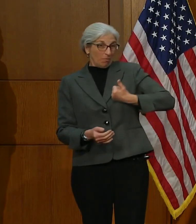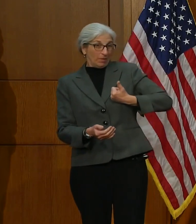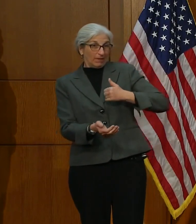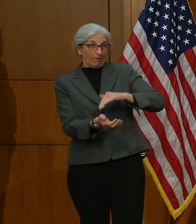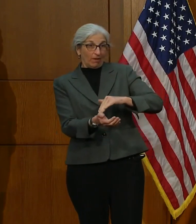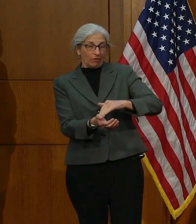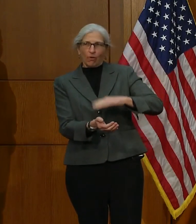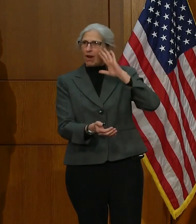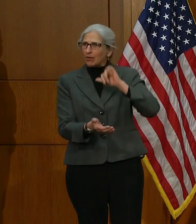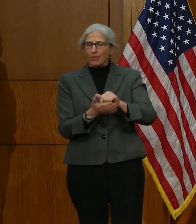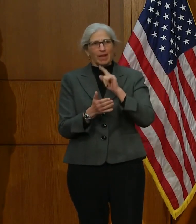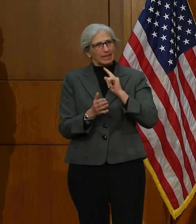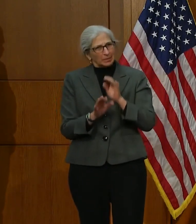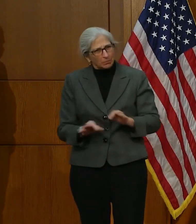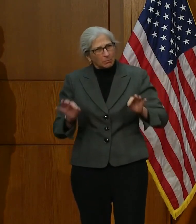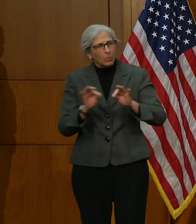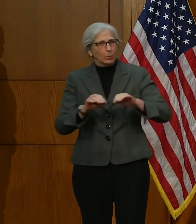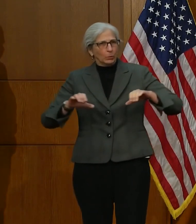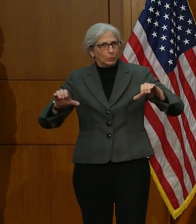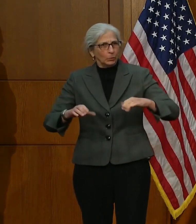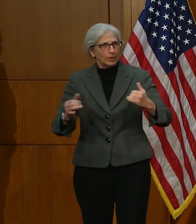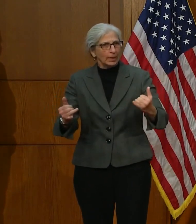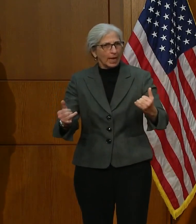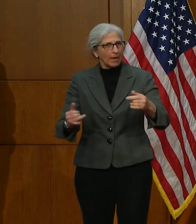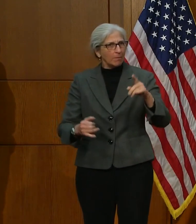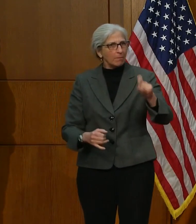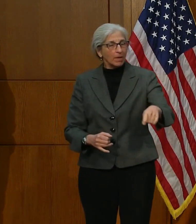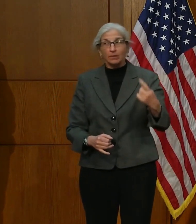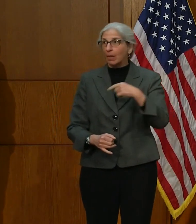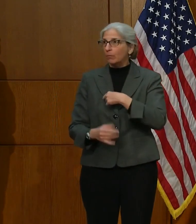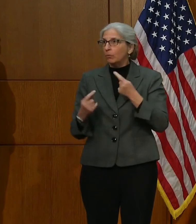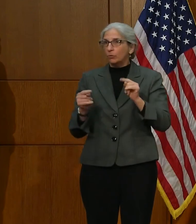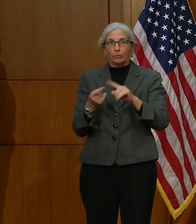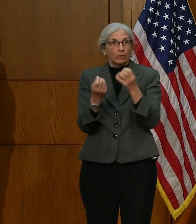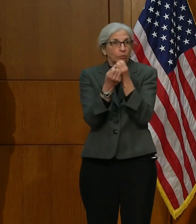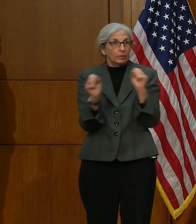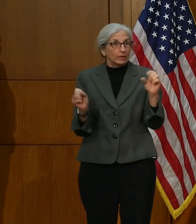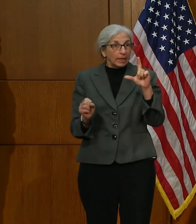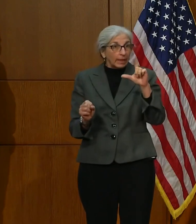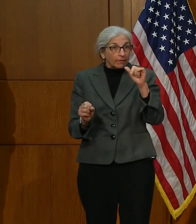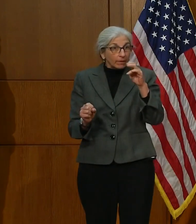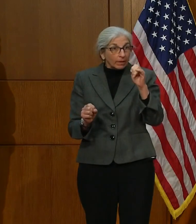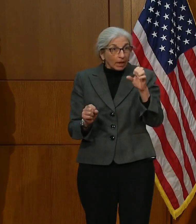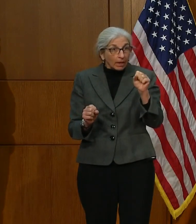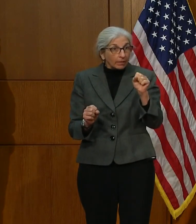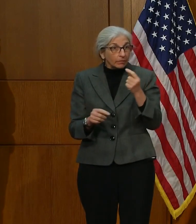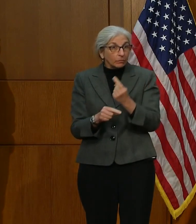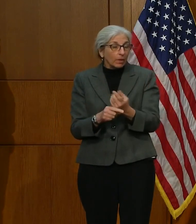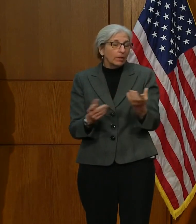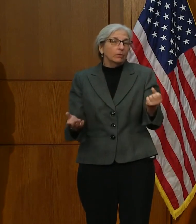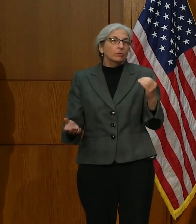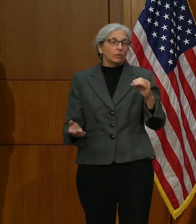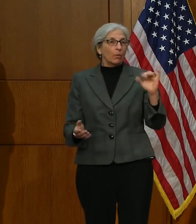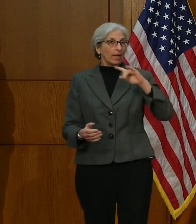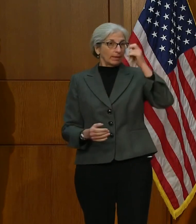THE FRUSTRATION OUT THERE. I ALSO IS A MEDICAL PROVIDER. FEEL THE URGENCY. WE'RE DOING